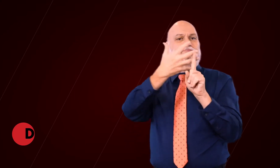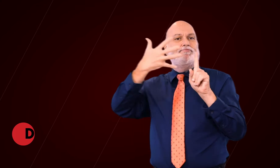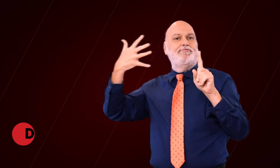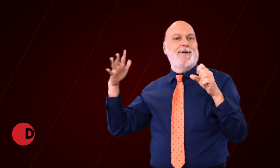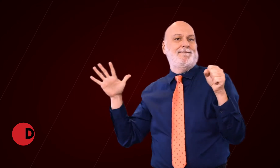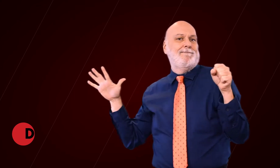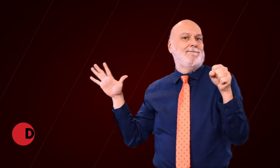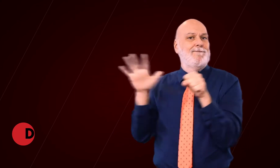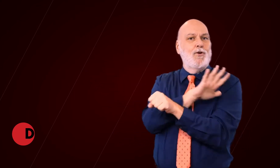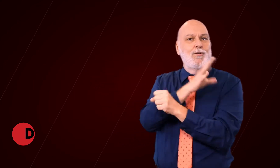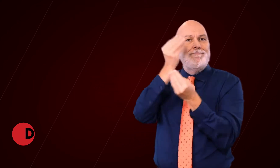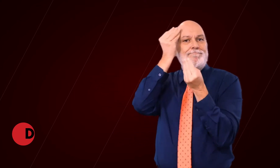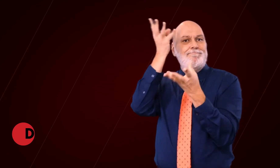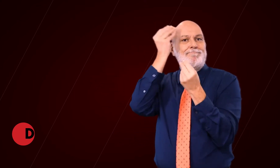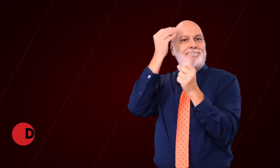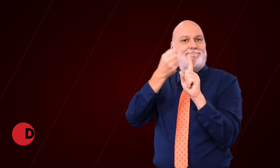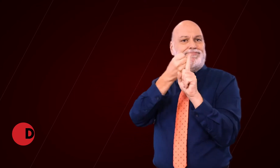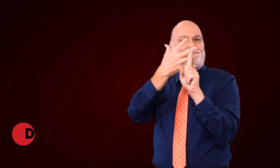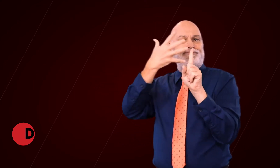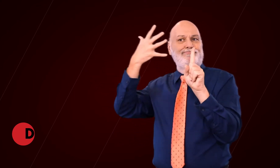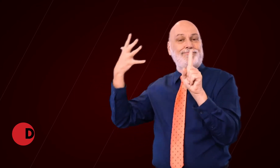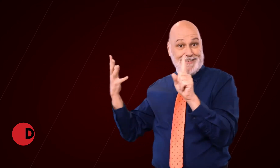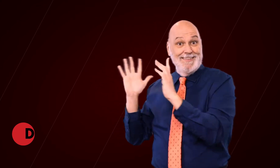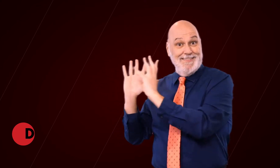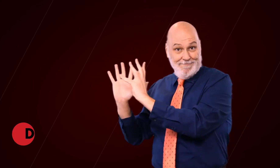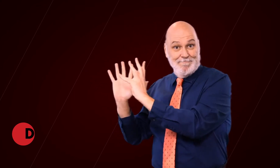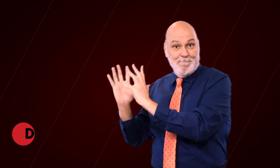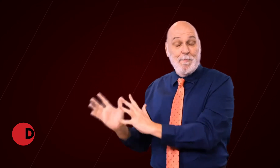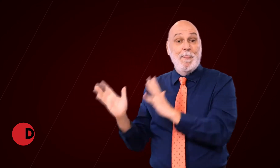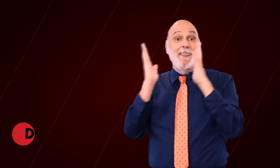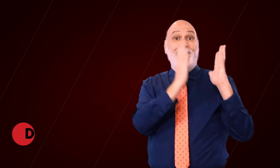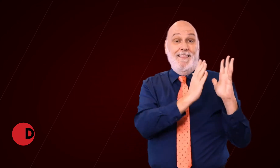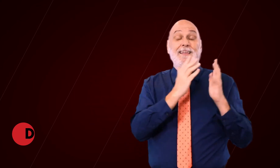make the message more clear.